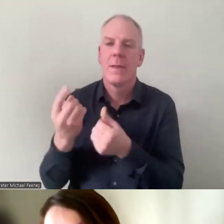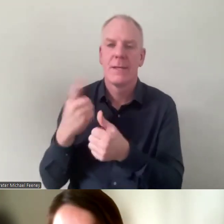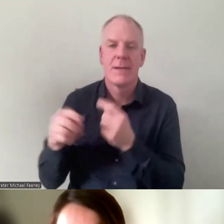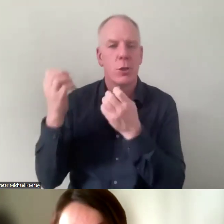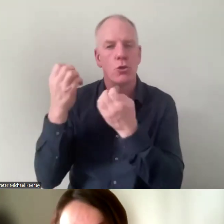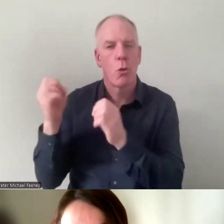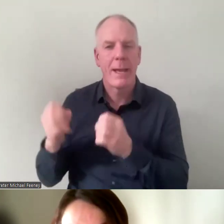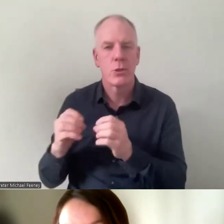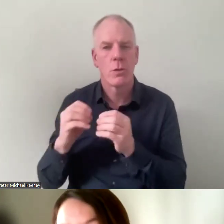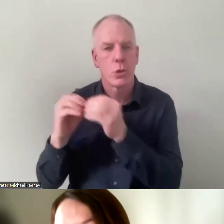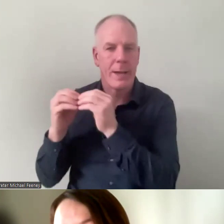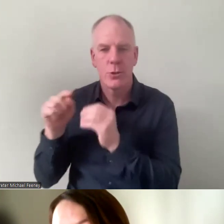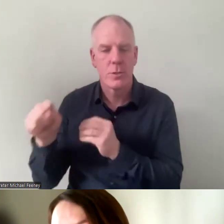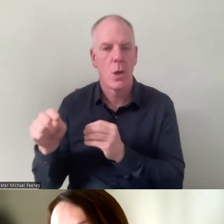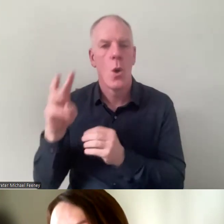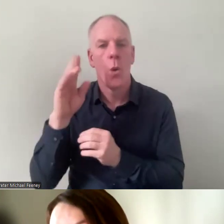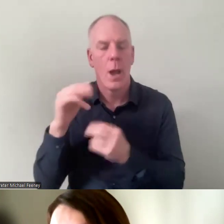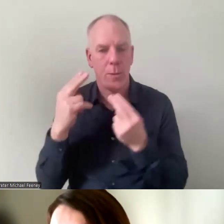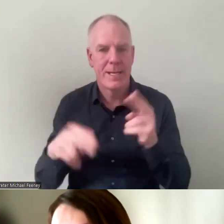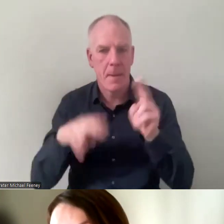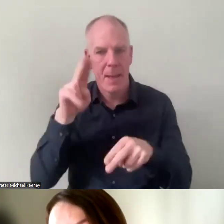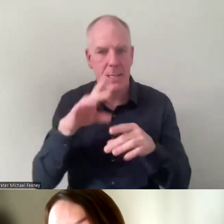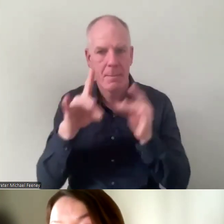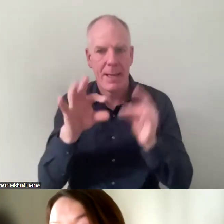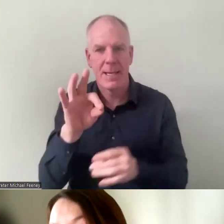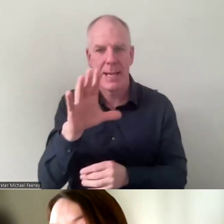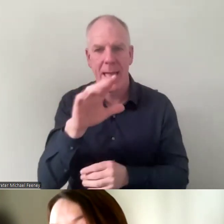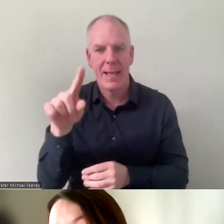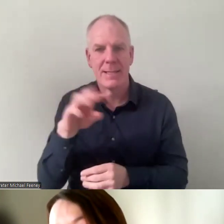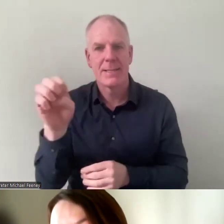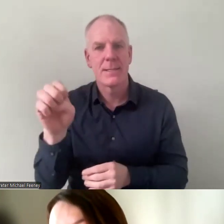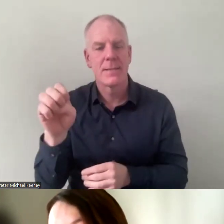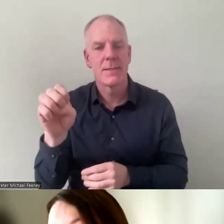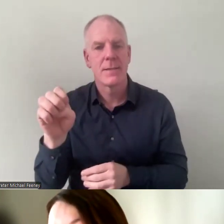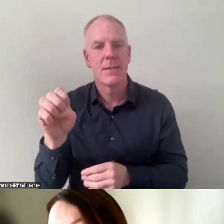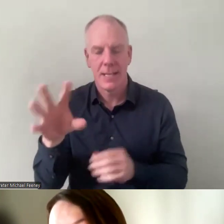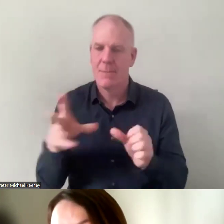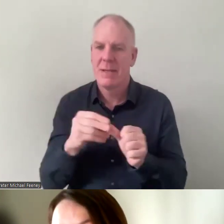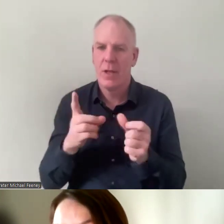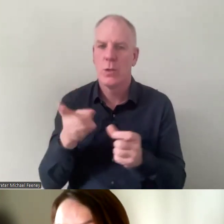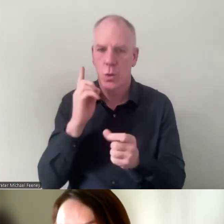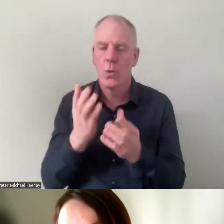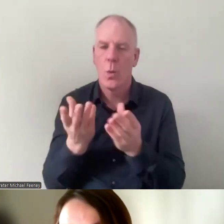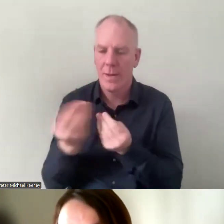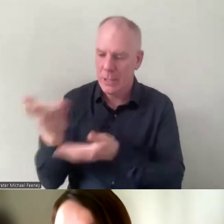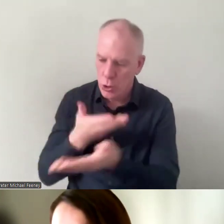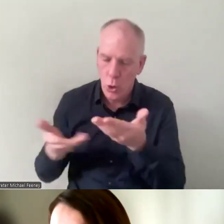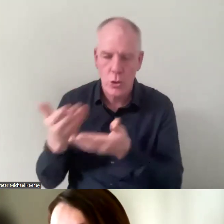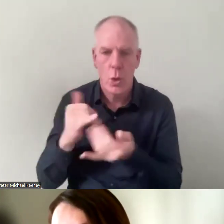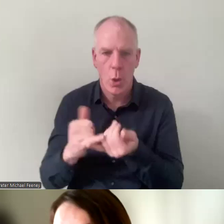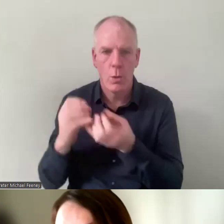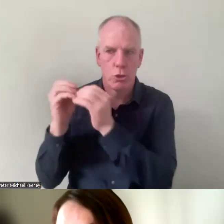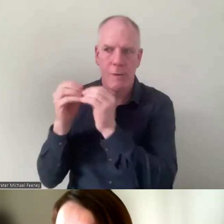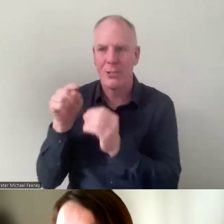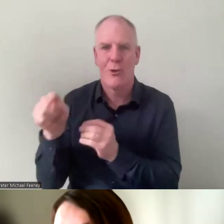well, because, of course, it requires the painting to be glazed, so it's something that needs to be done in discussion with them, because obviously it does affect the